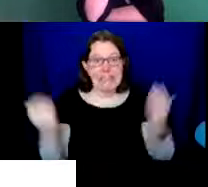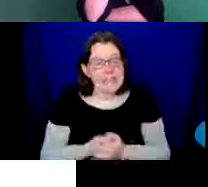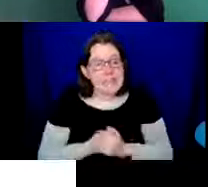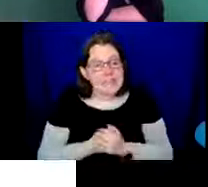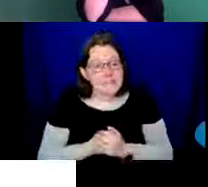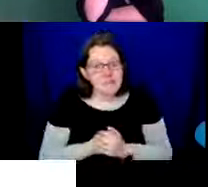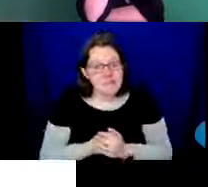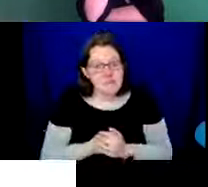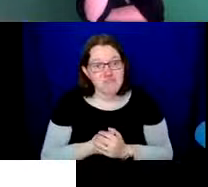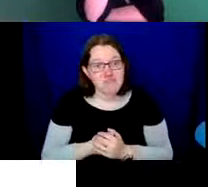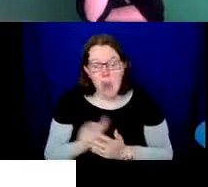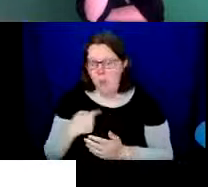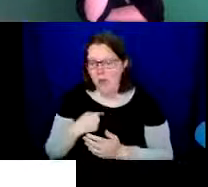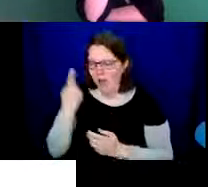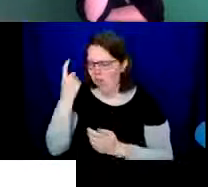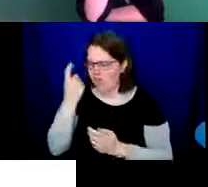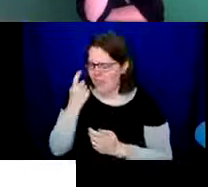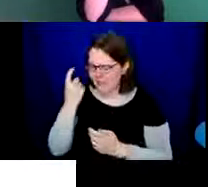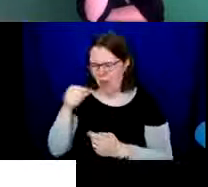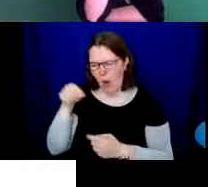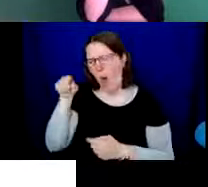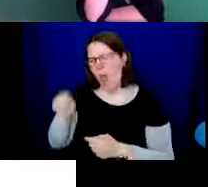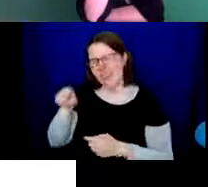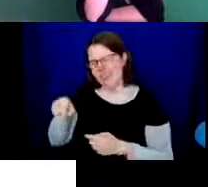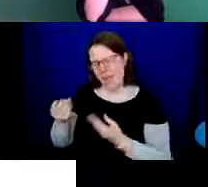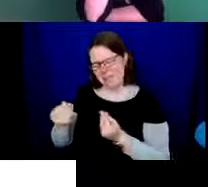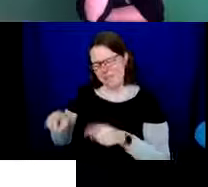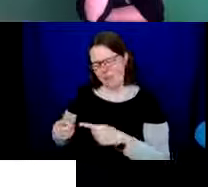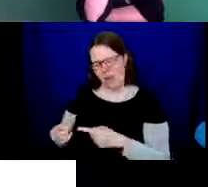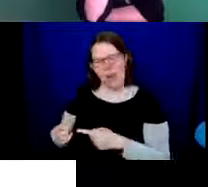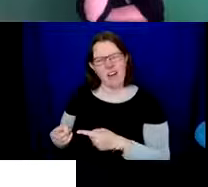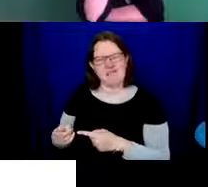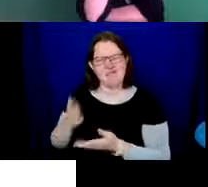oh no that can't oh yes it could be there's no it doesn't feel like there is a line that says